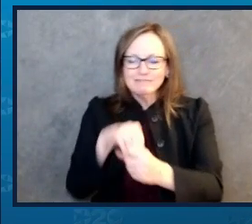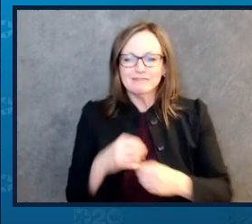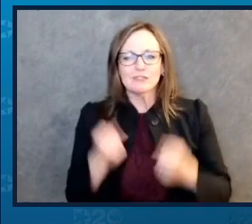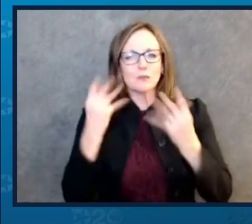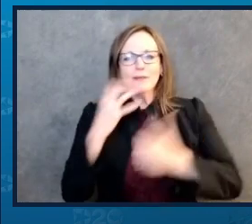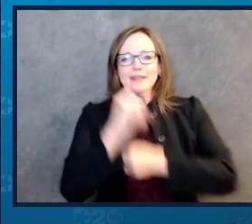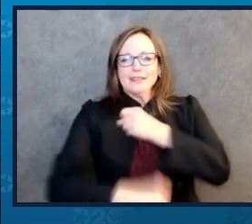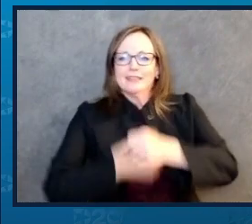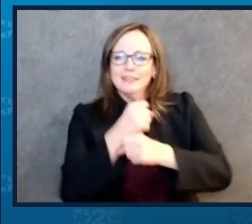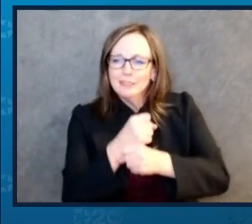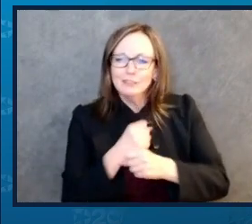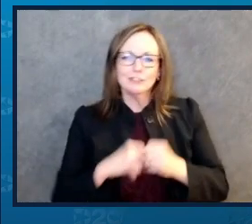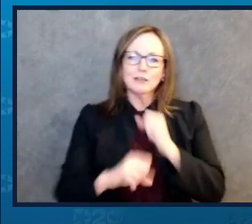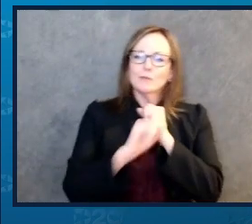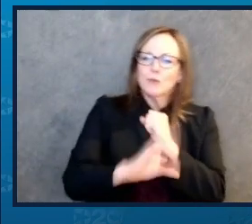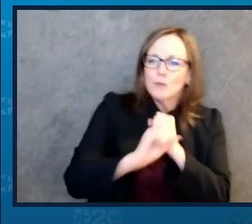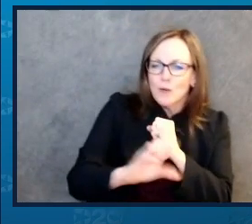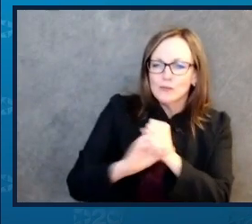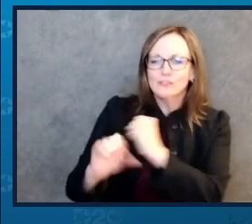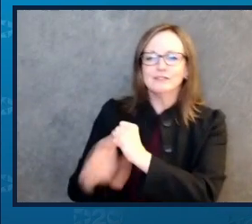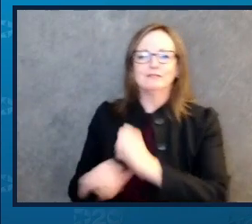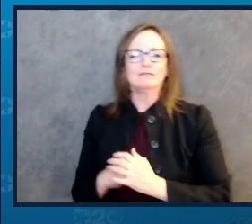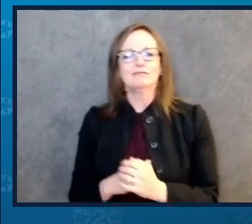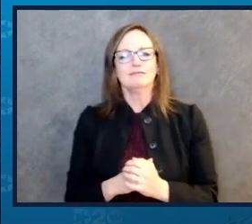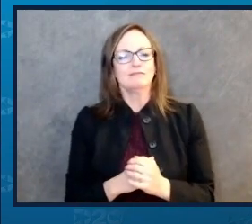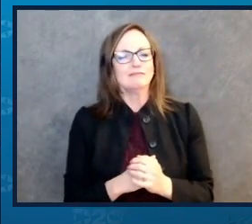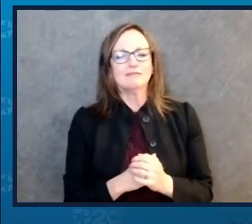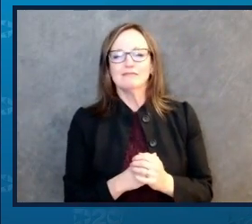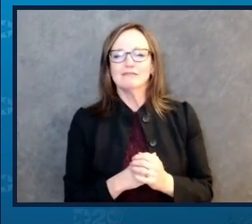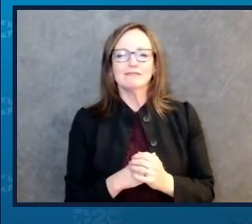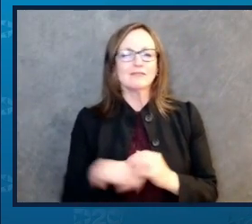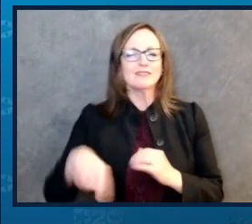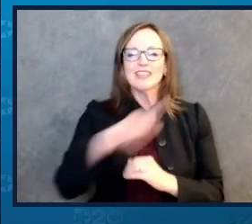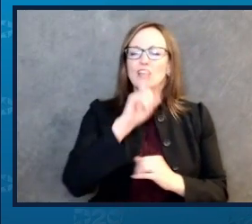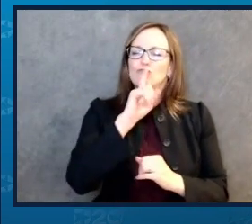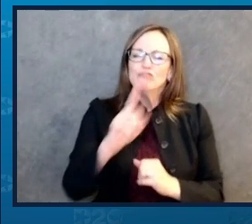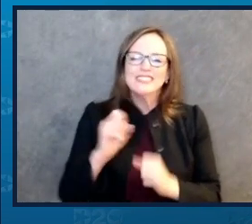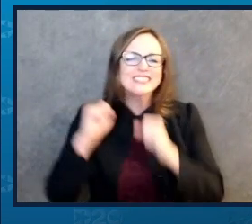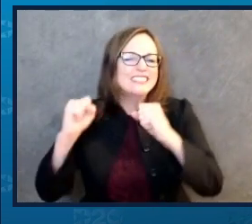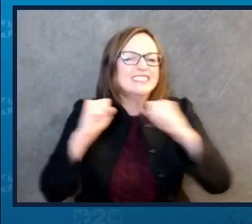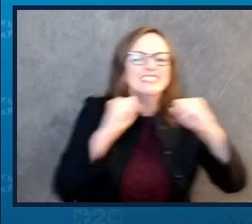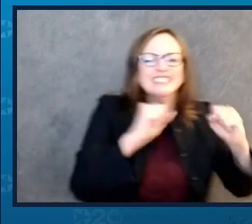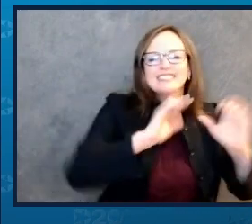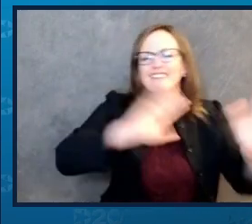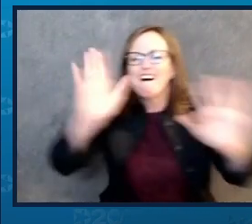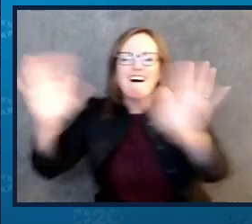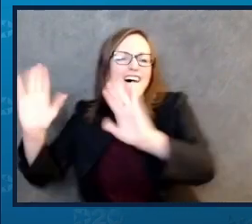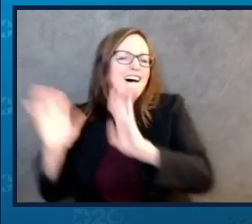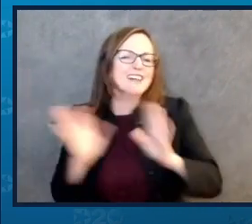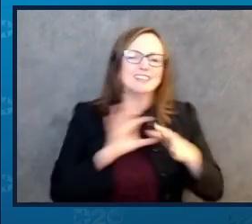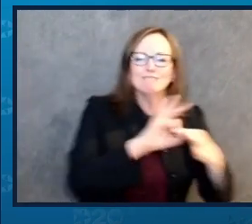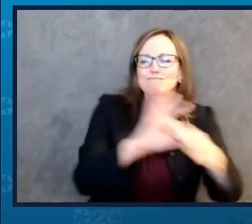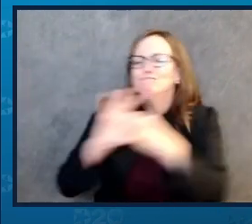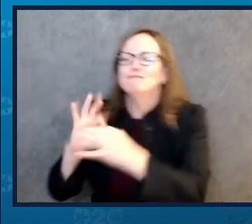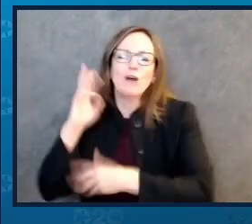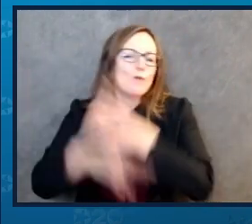WHO SPN DECK PRICING INTERESTS AROUND THE WORLD.